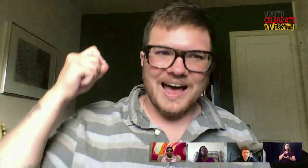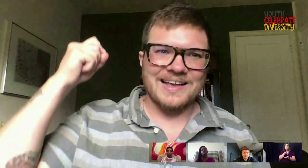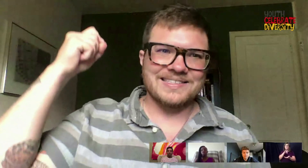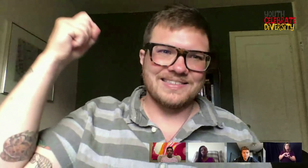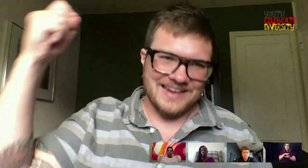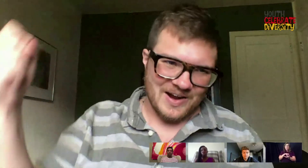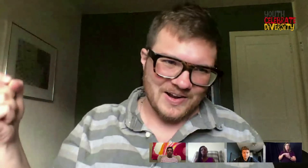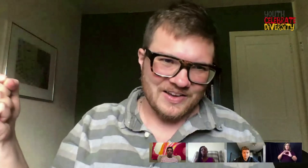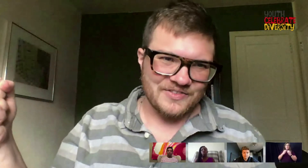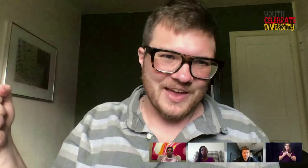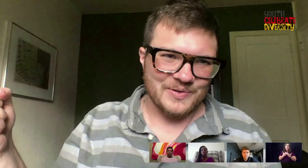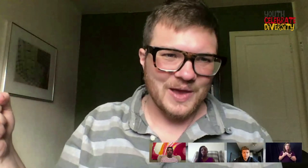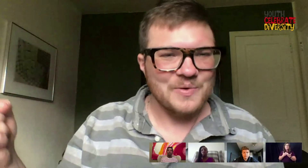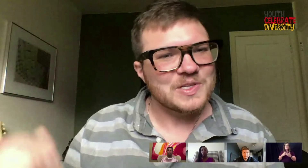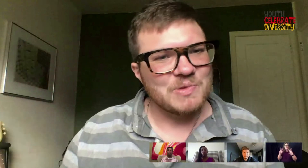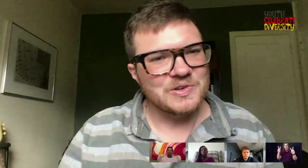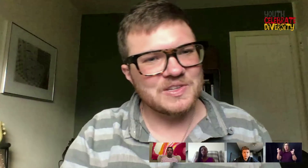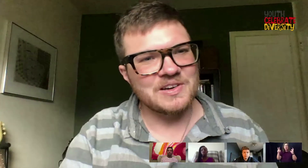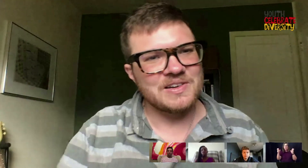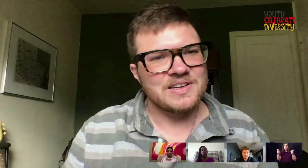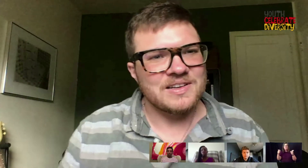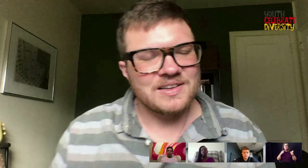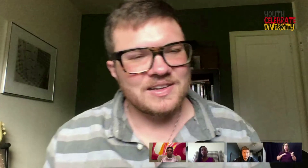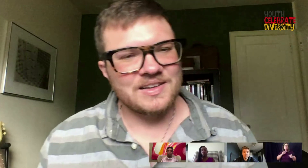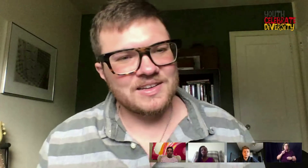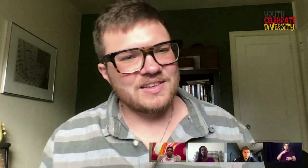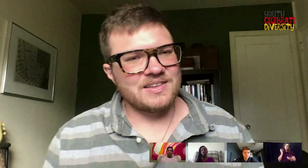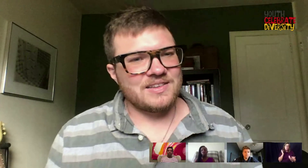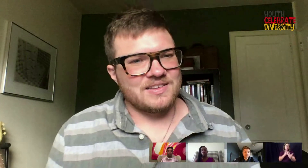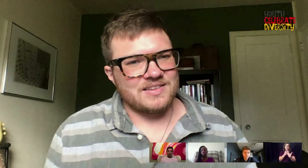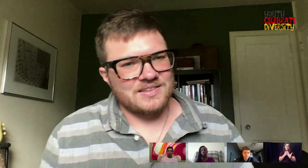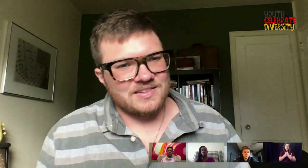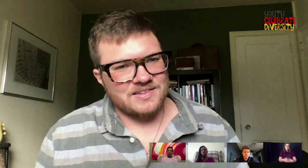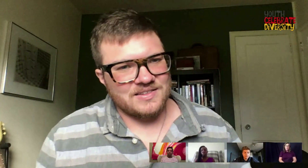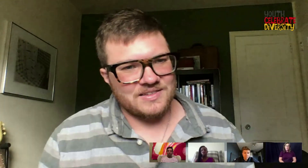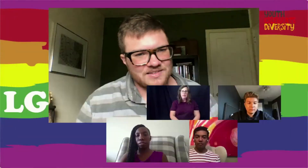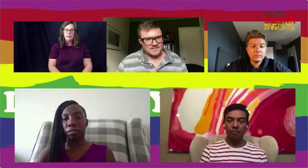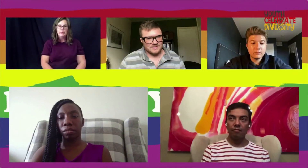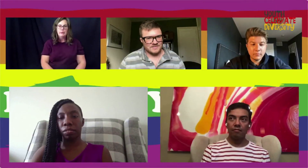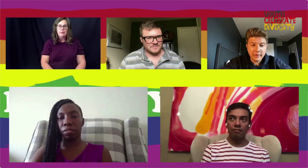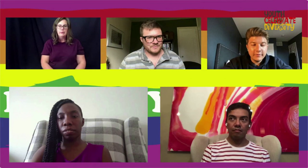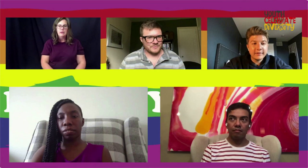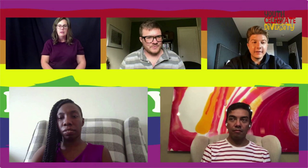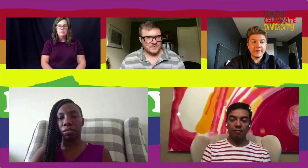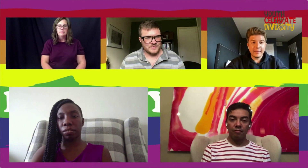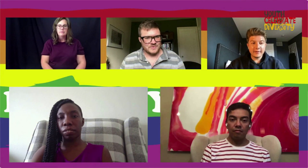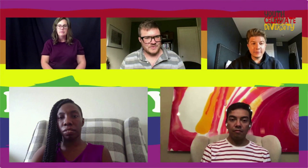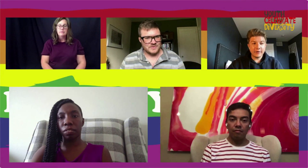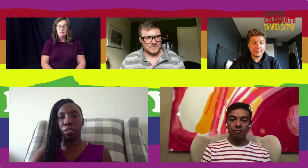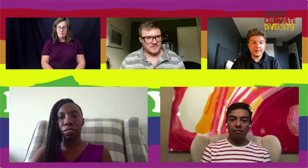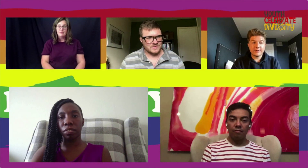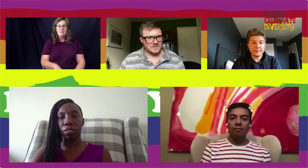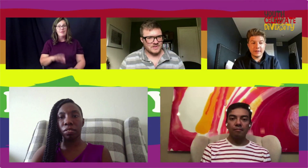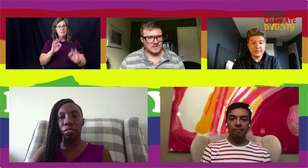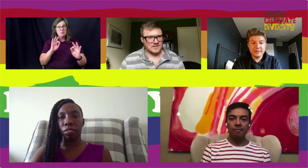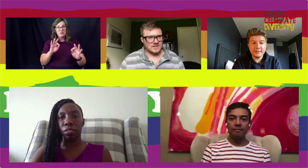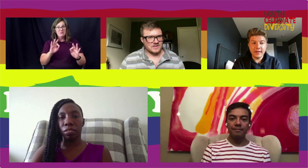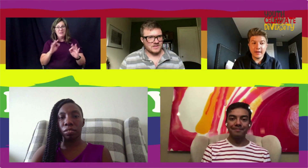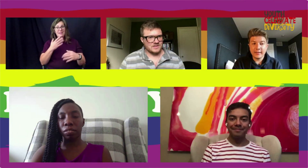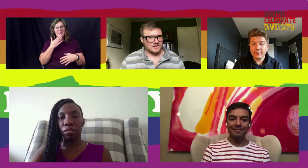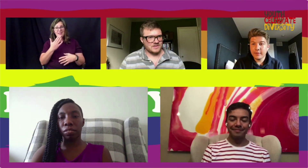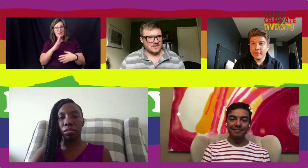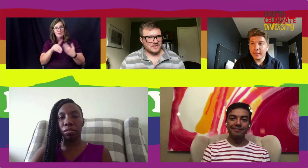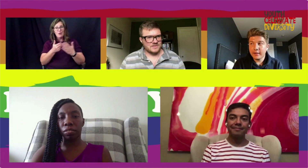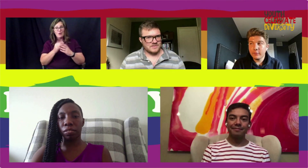narrative that i was supposed to perfect thank you all for those responses and i think with that